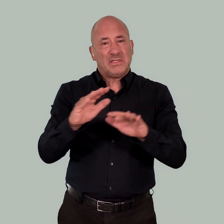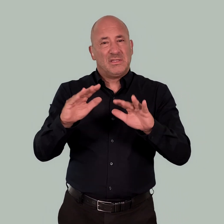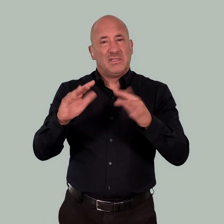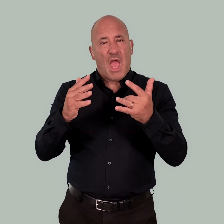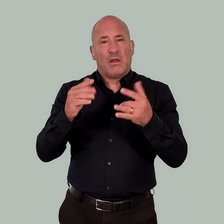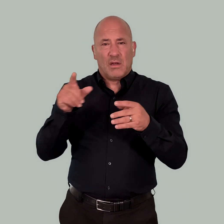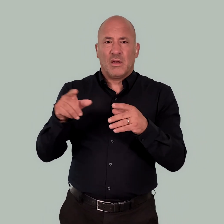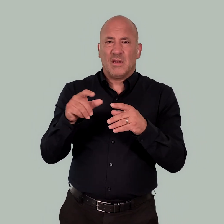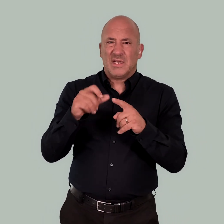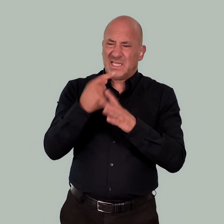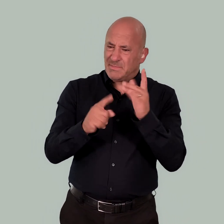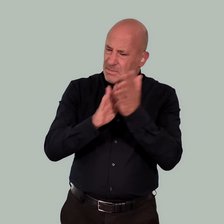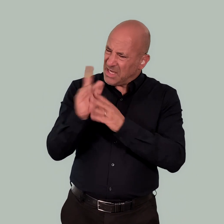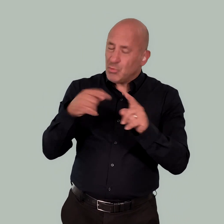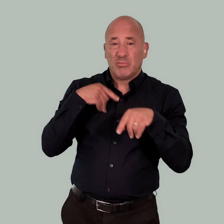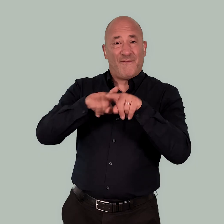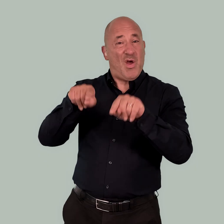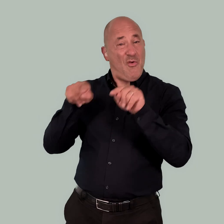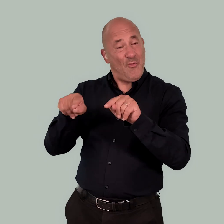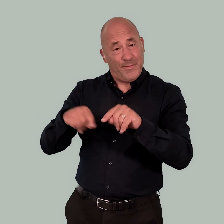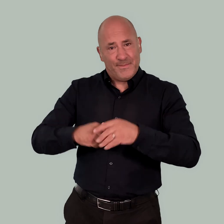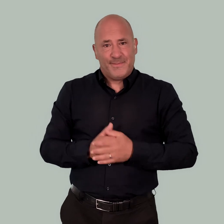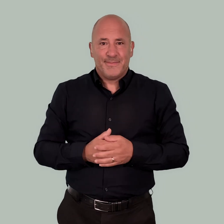in the Equality Act 2010.